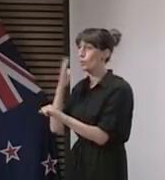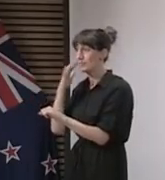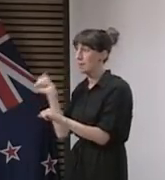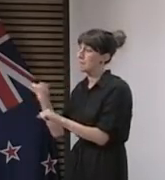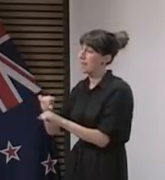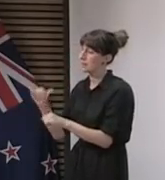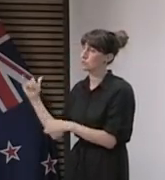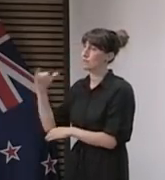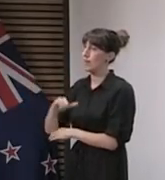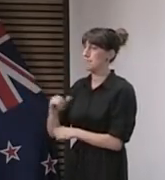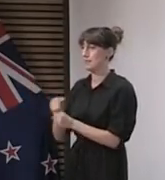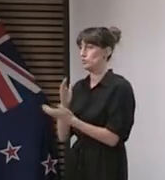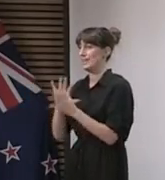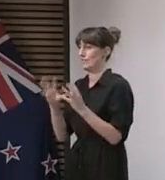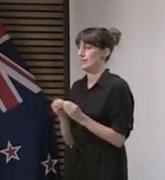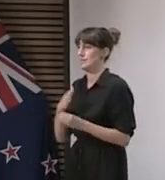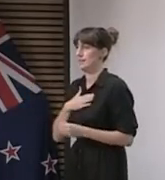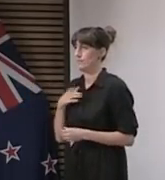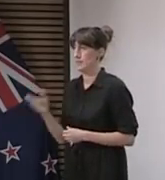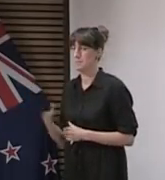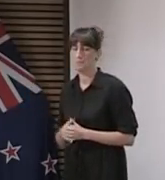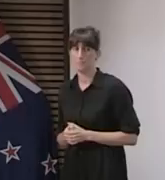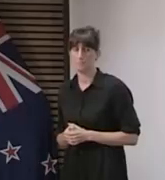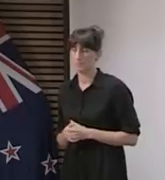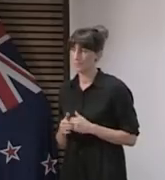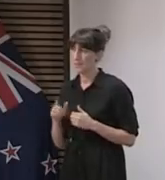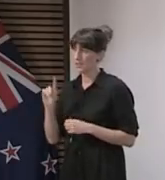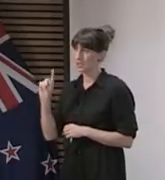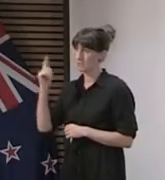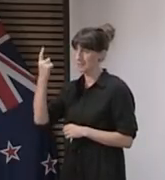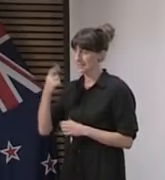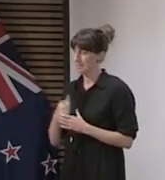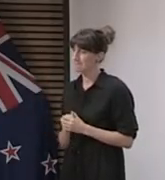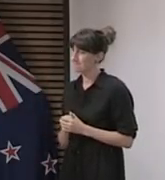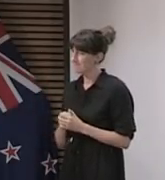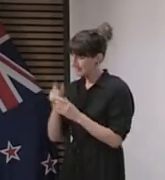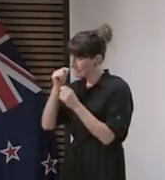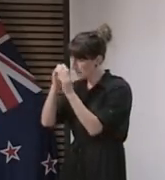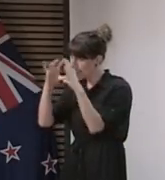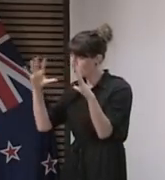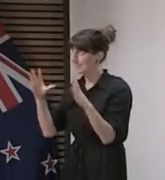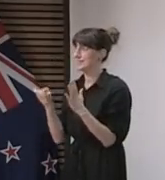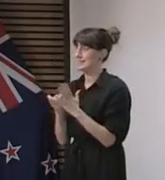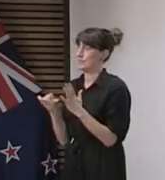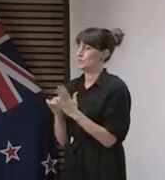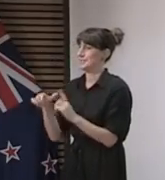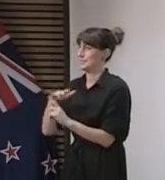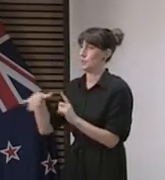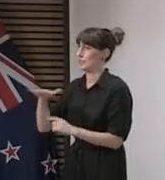Prime Minister Prime MinisterI imagine you can think of thedifficulty -- I imagineyou can think of thedifficulty is that these areparticular